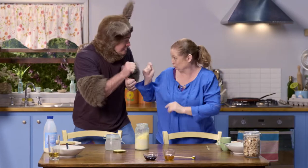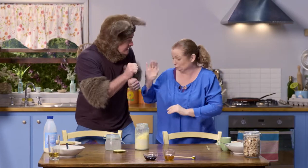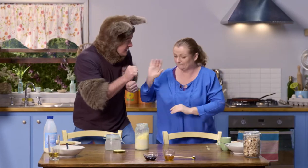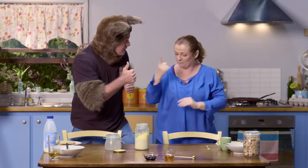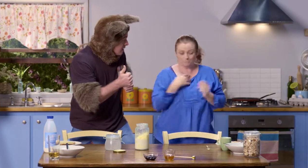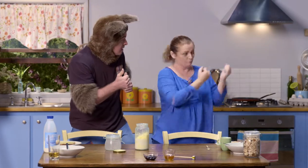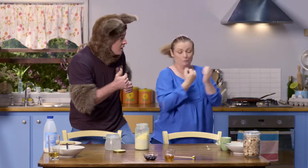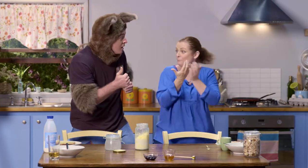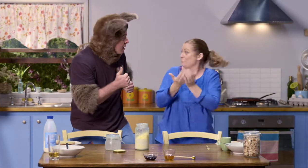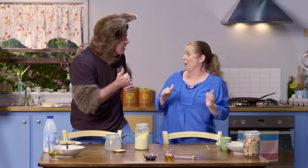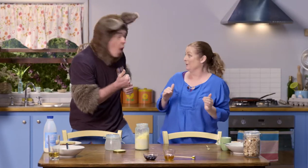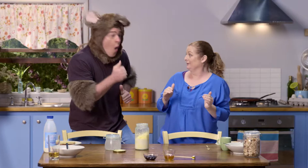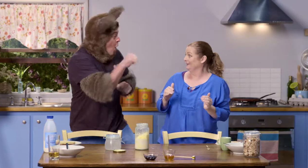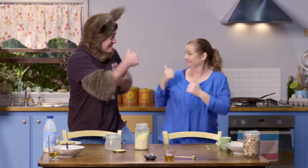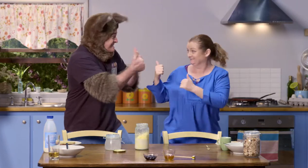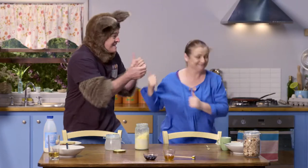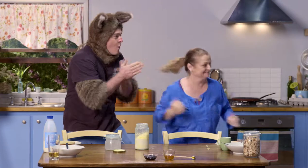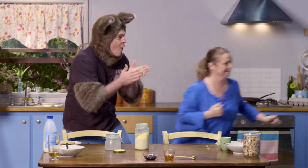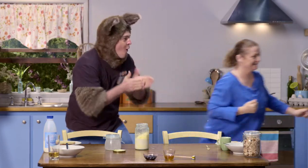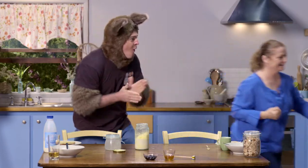Oh, yes. Let me get a bowl for you. OK.